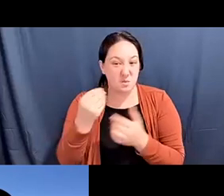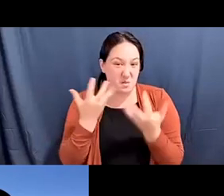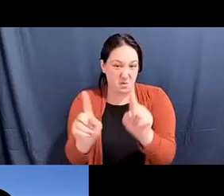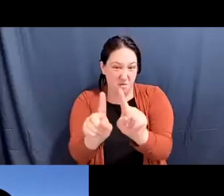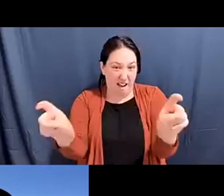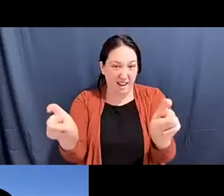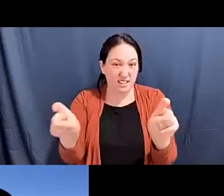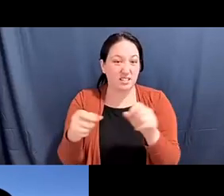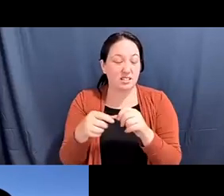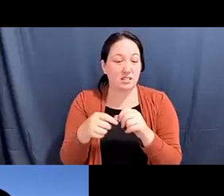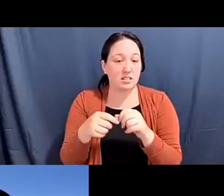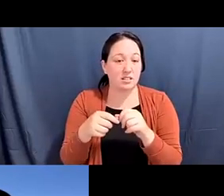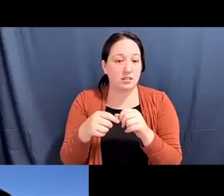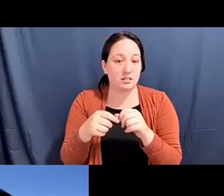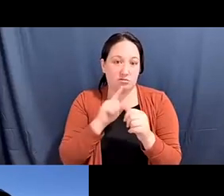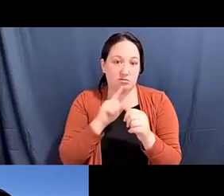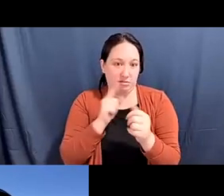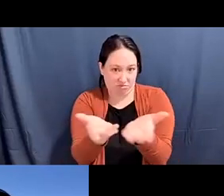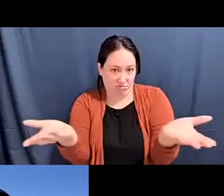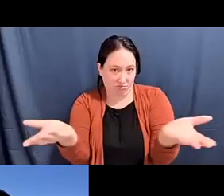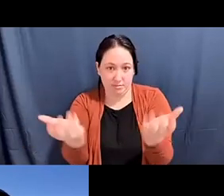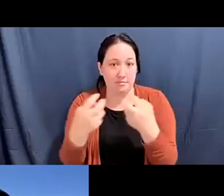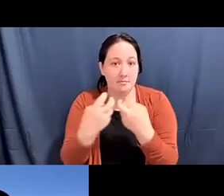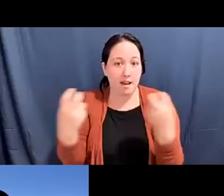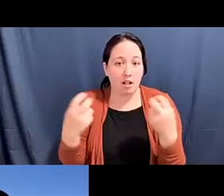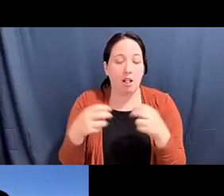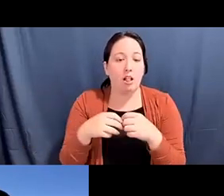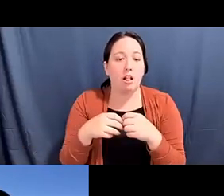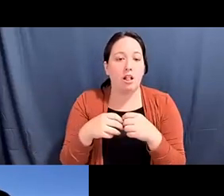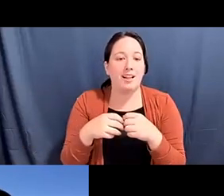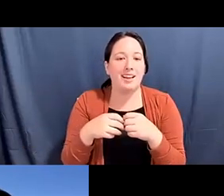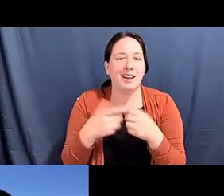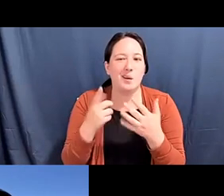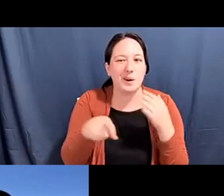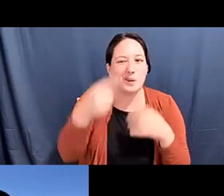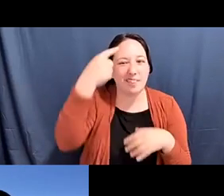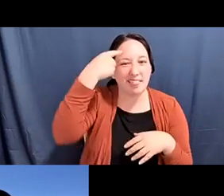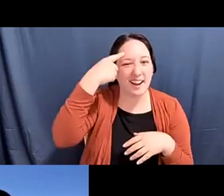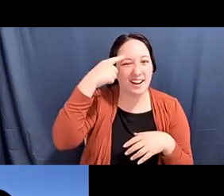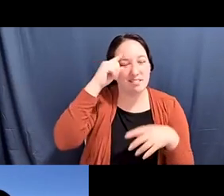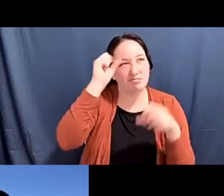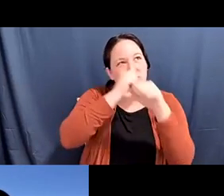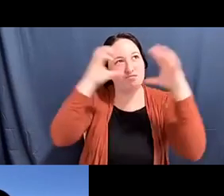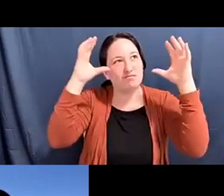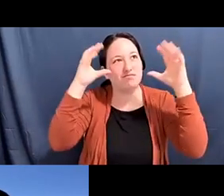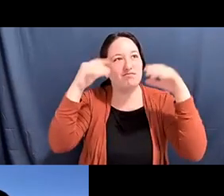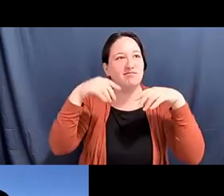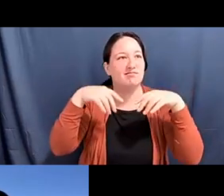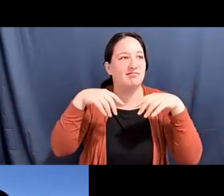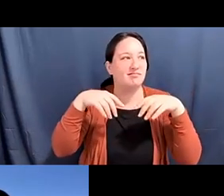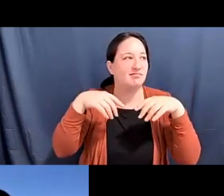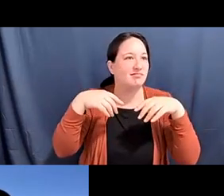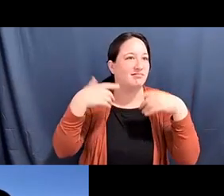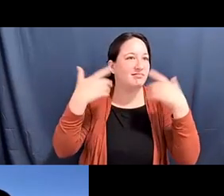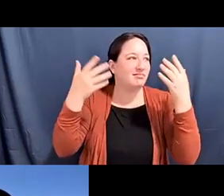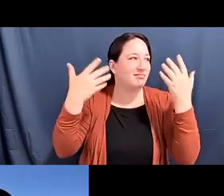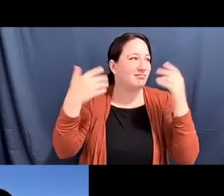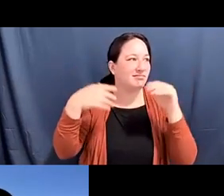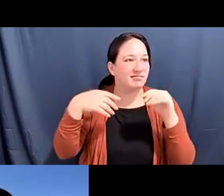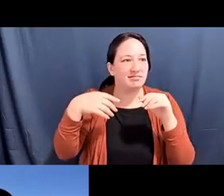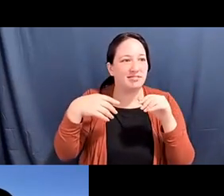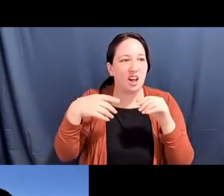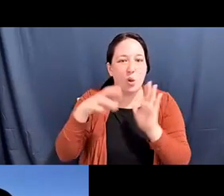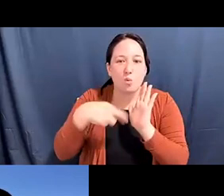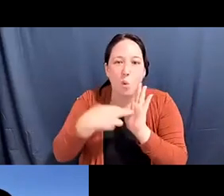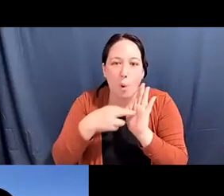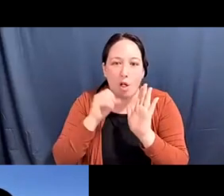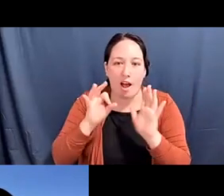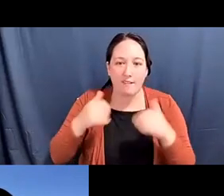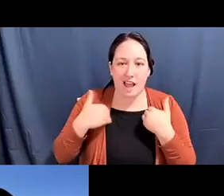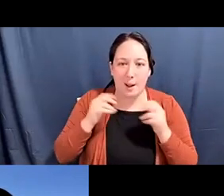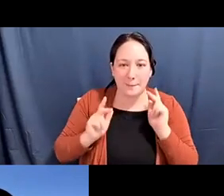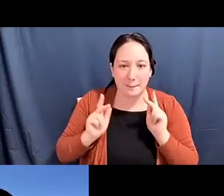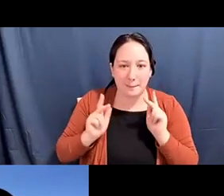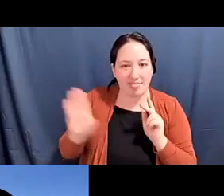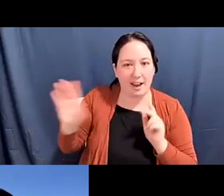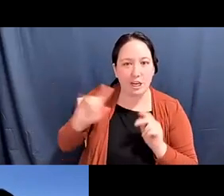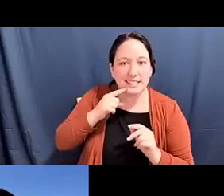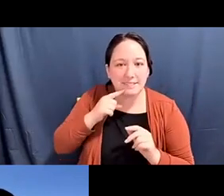Diane Fujino: you know, everybody about, kind of, what we see as the role, the work, the significance of young people in terms of creating transformative change?